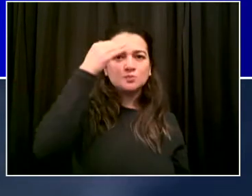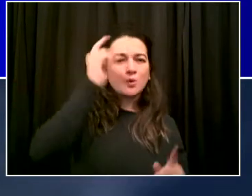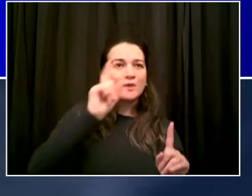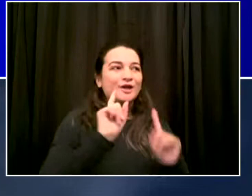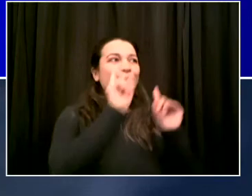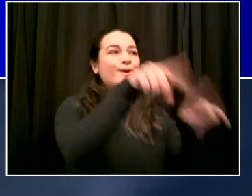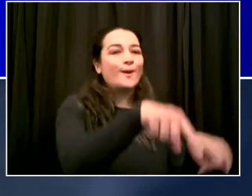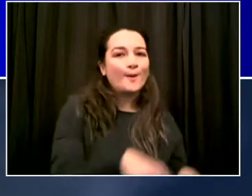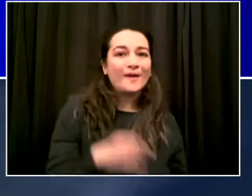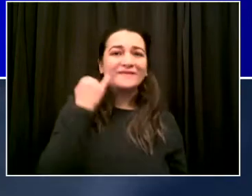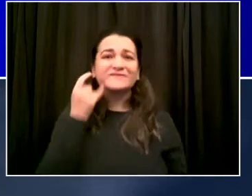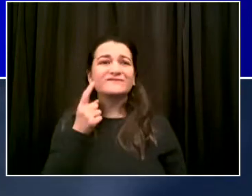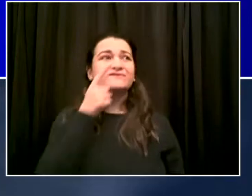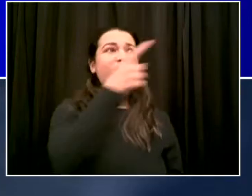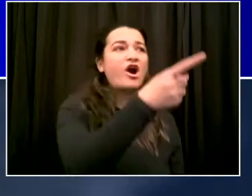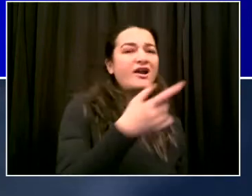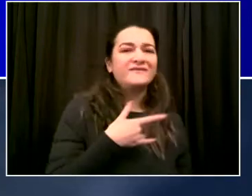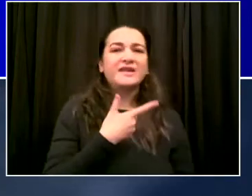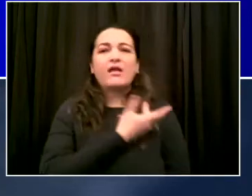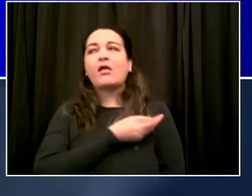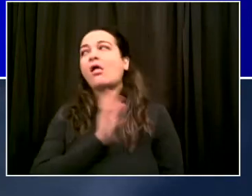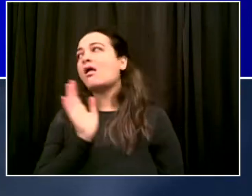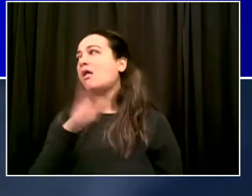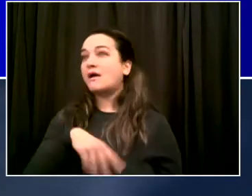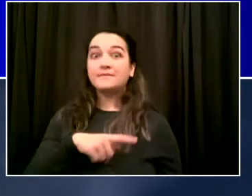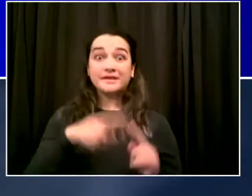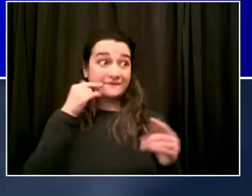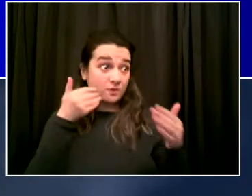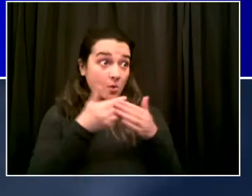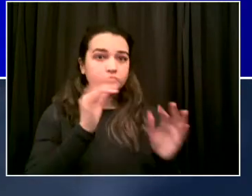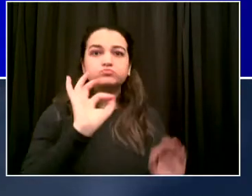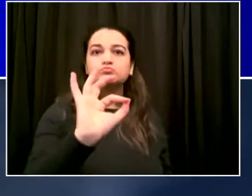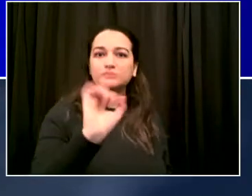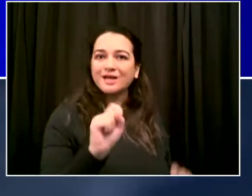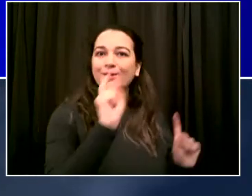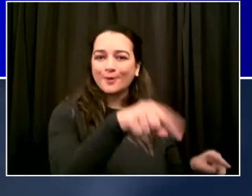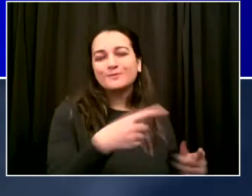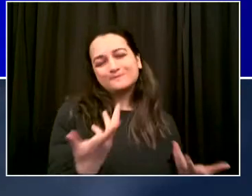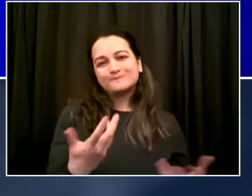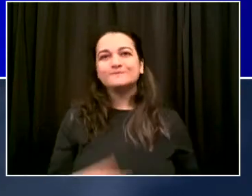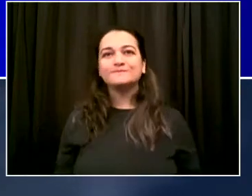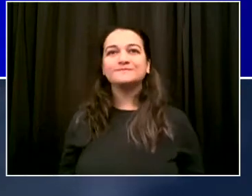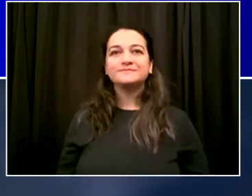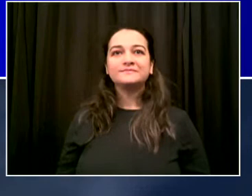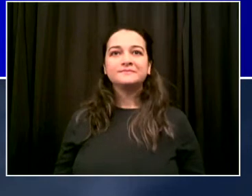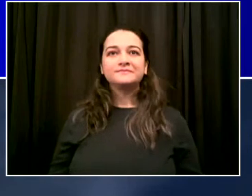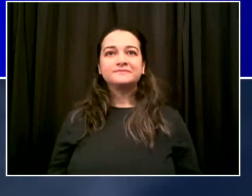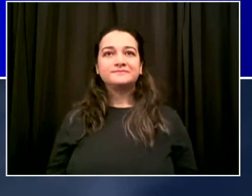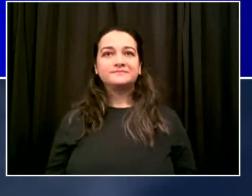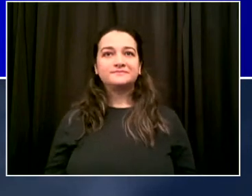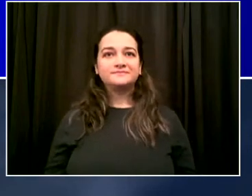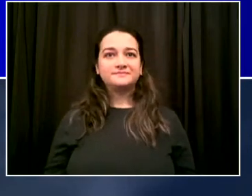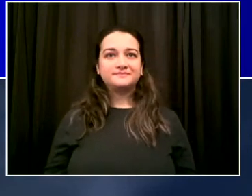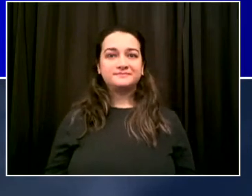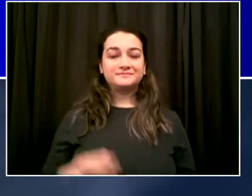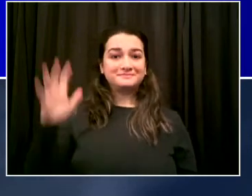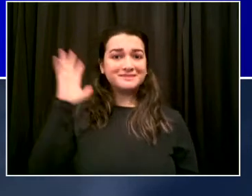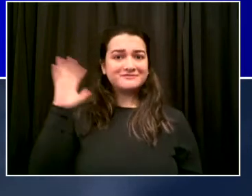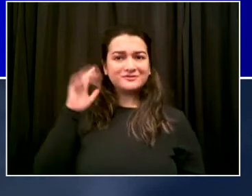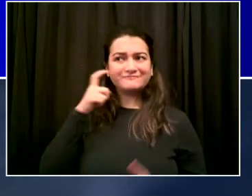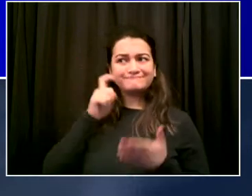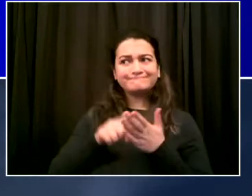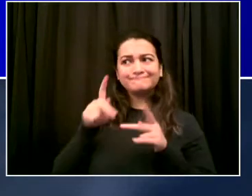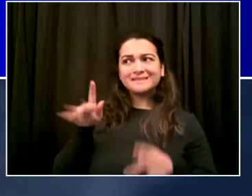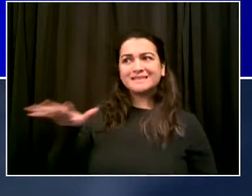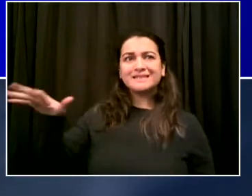WAS GOING TO